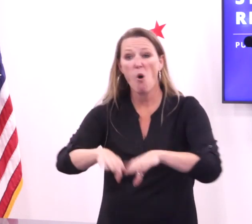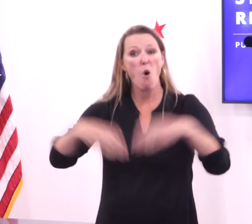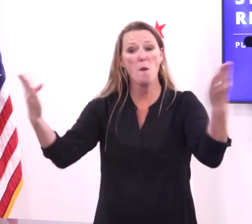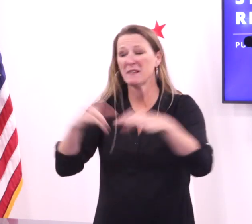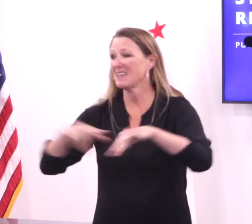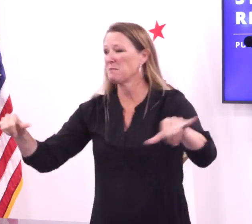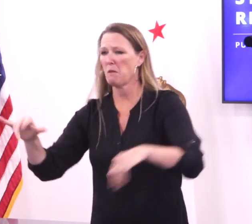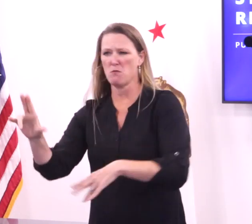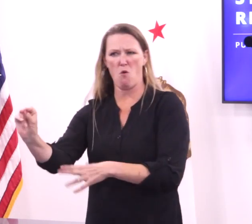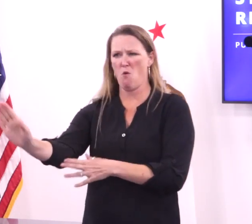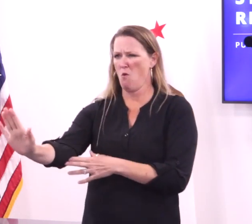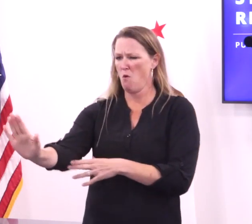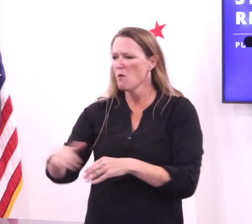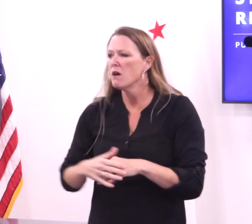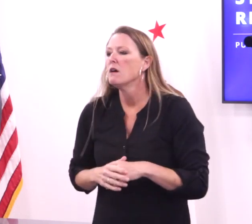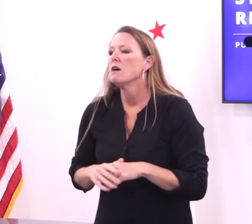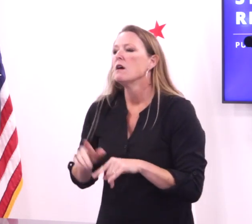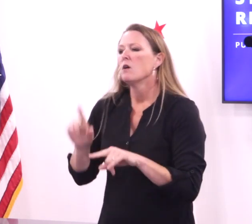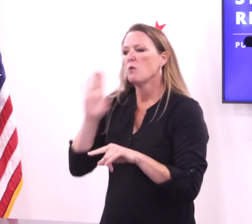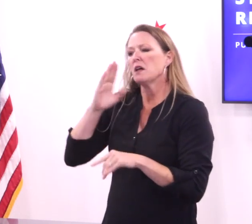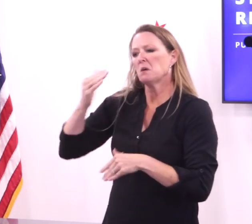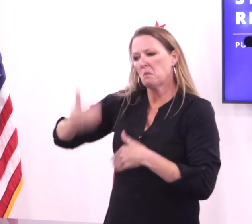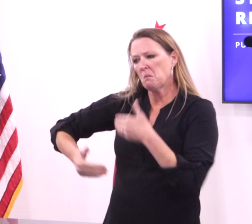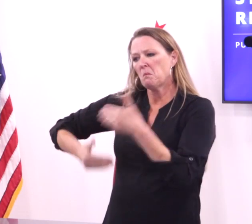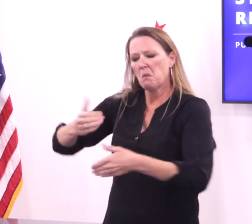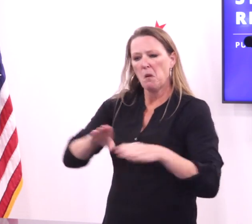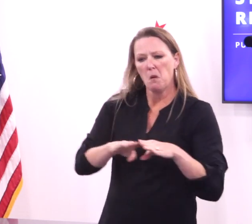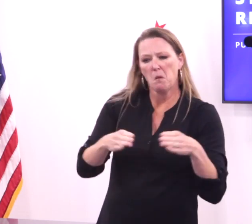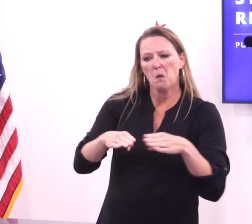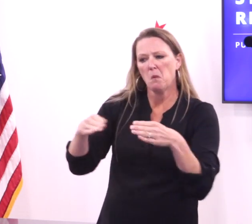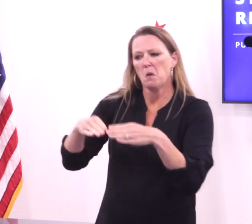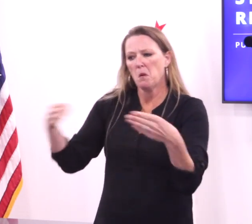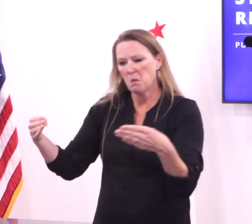including the Governor transferring authority back to the county.